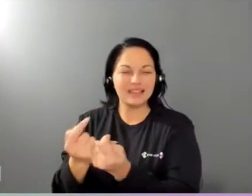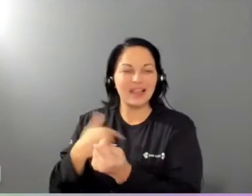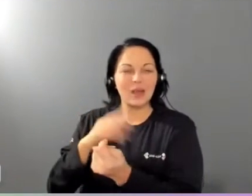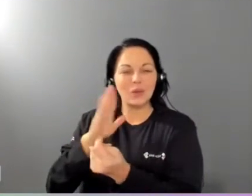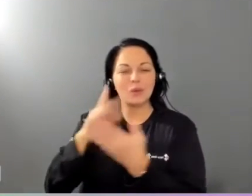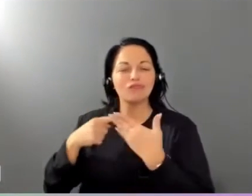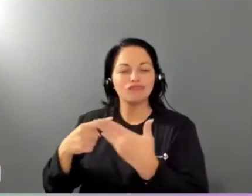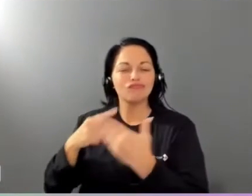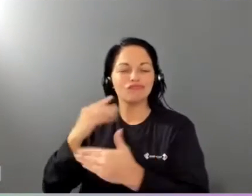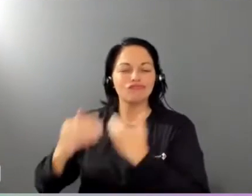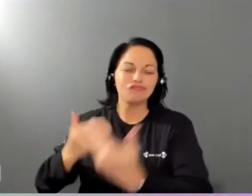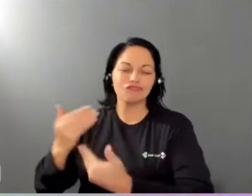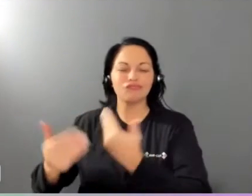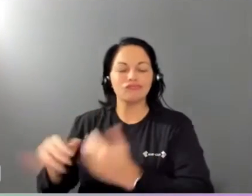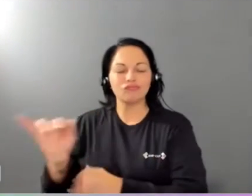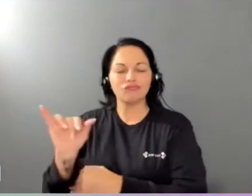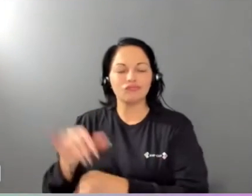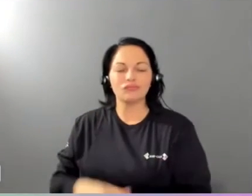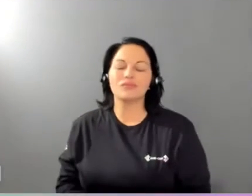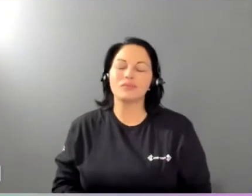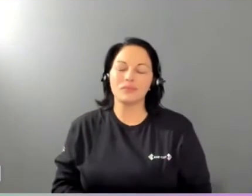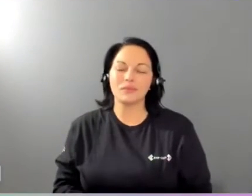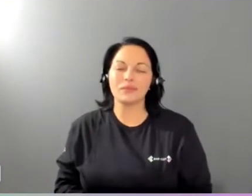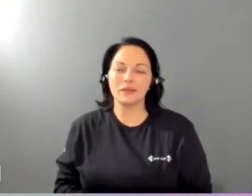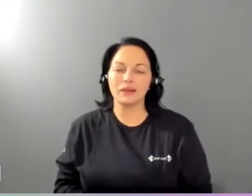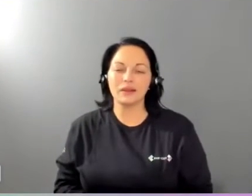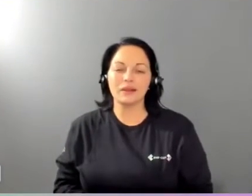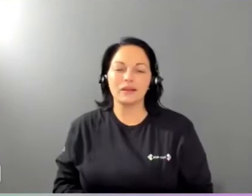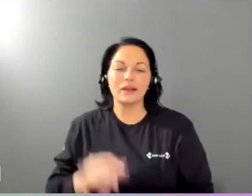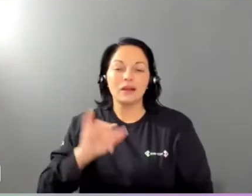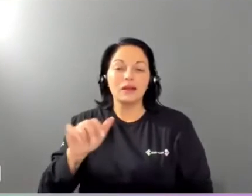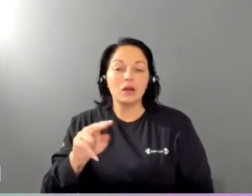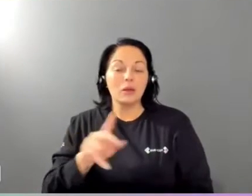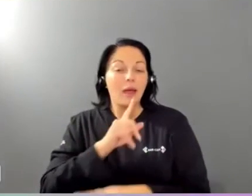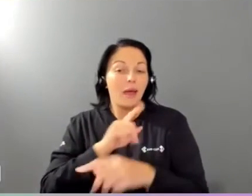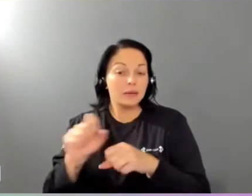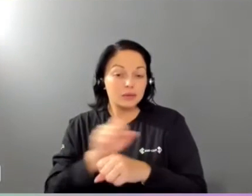in the use of another organization might a tool as be assessed, and being a part of a team, and we'll talk